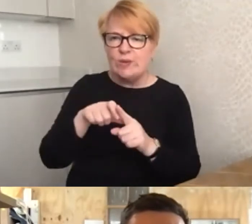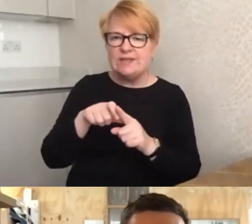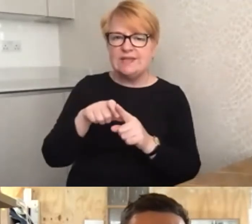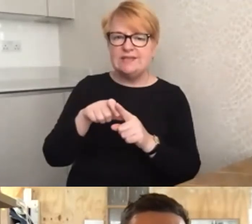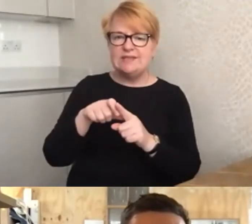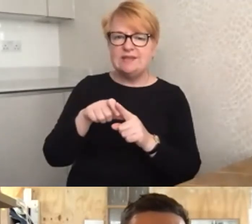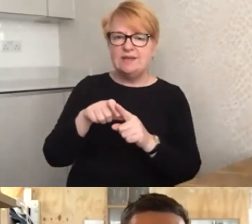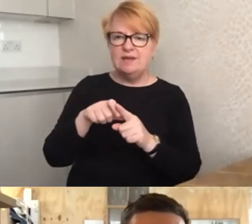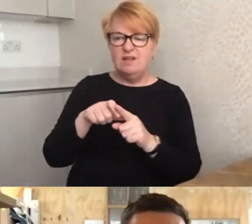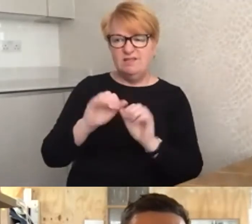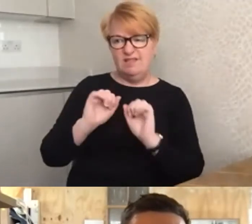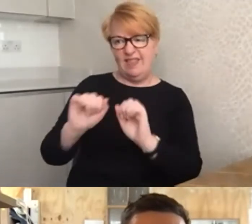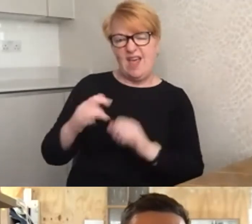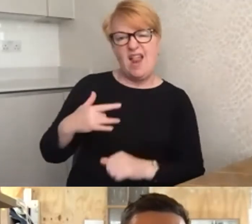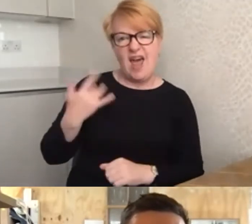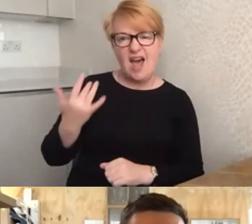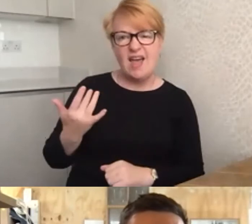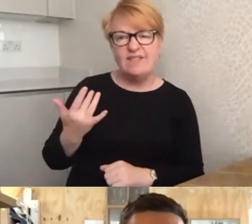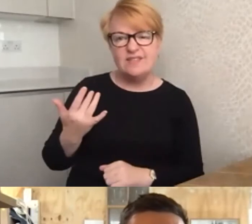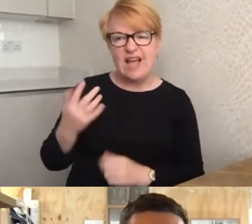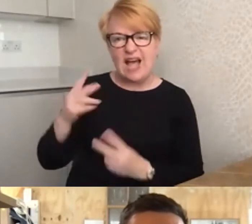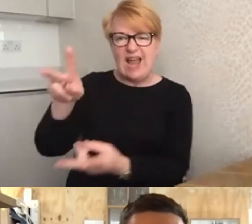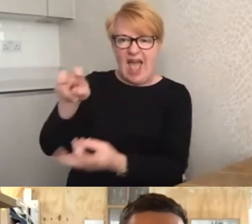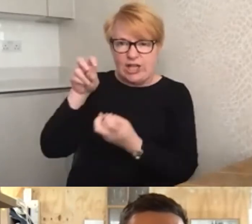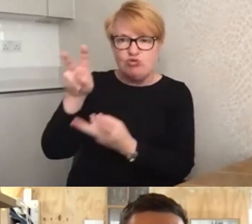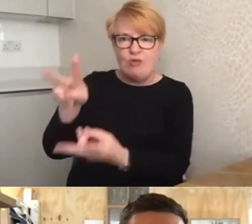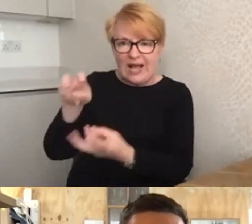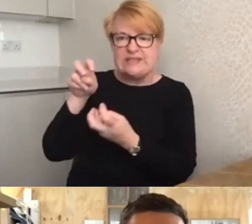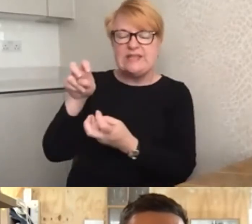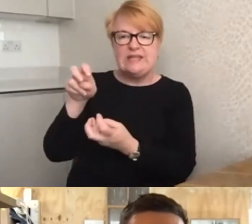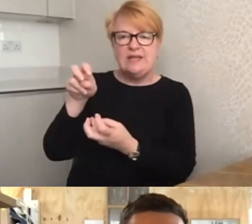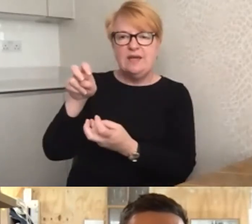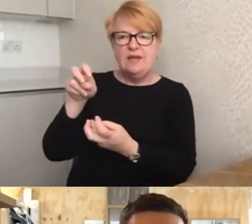lives, and extracting from that. And that seems like an unhealthy and